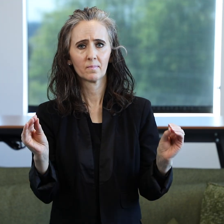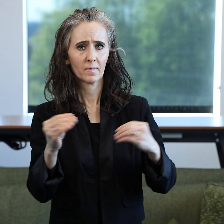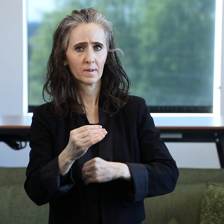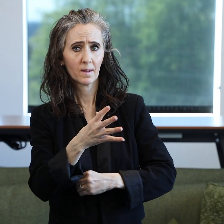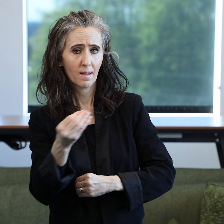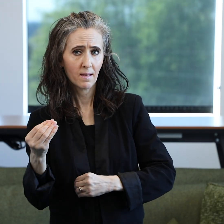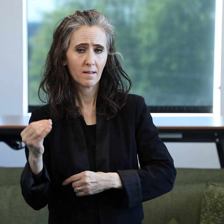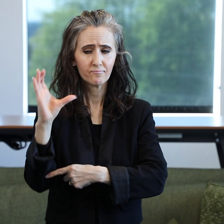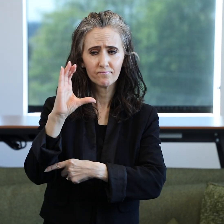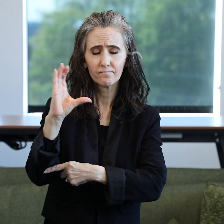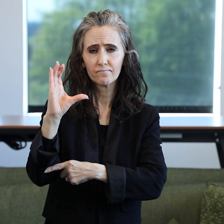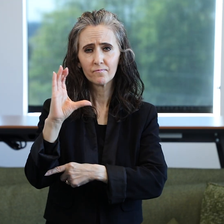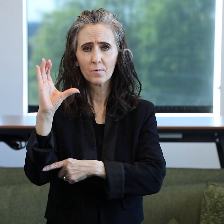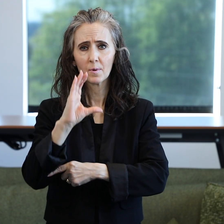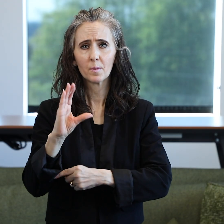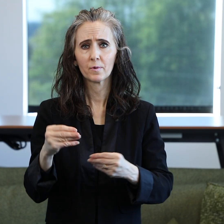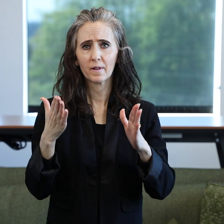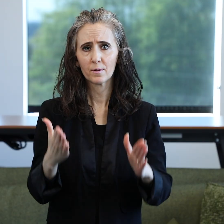or contact a health care provider for a referral.